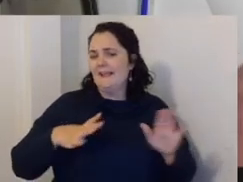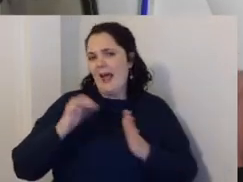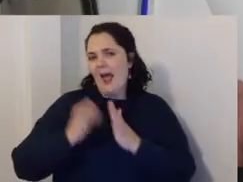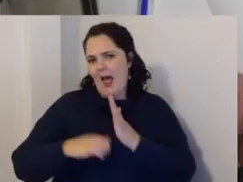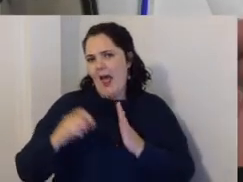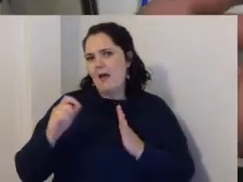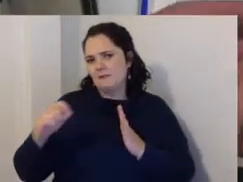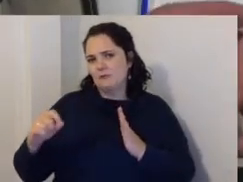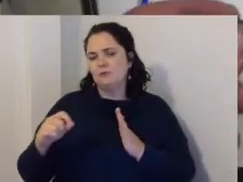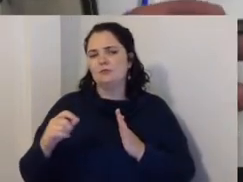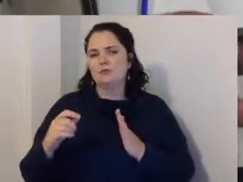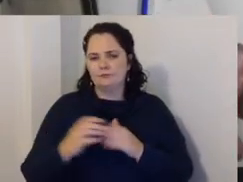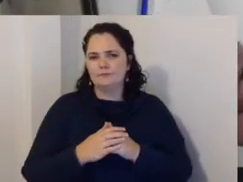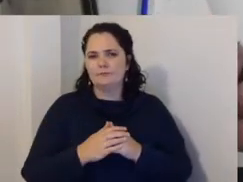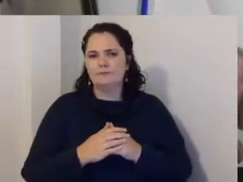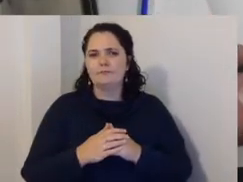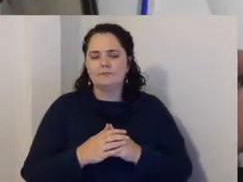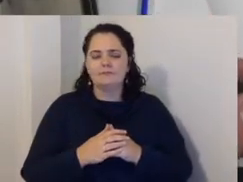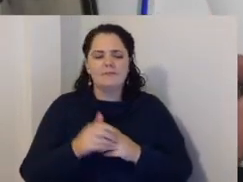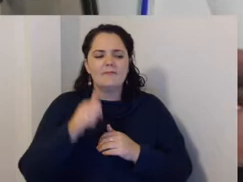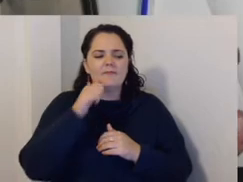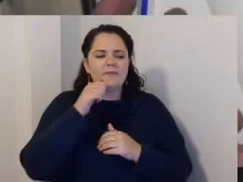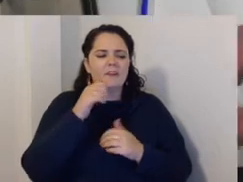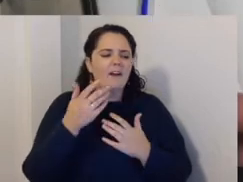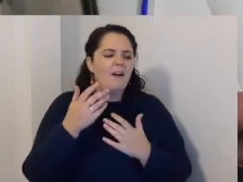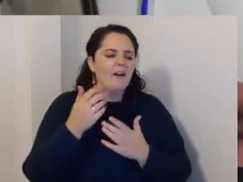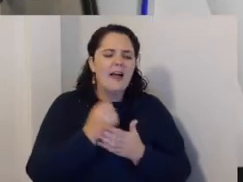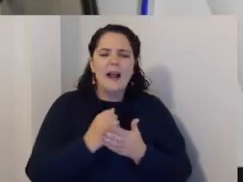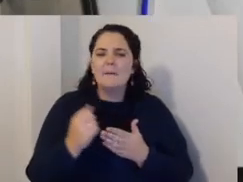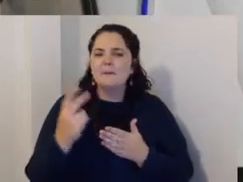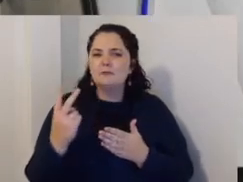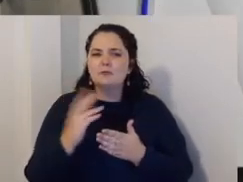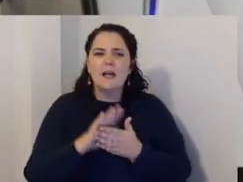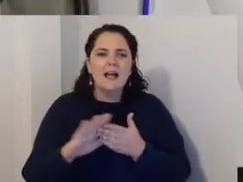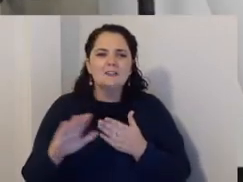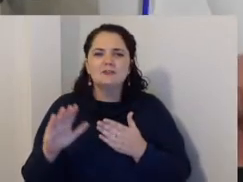any HB you know old-fashioned number two pencil anything like that will work, as will a